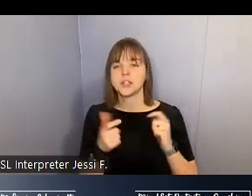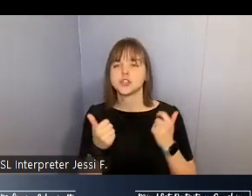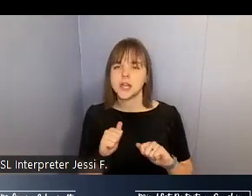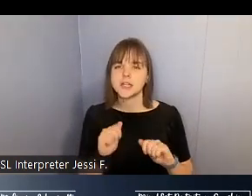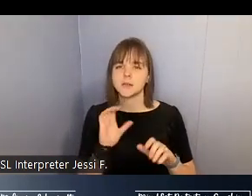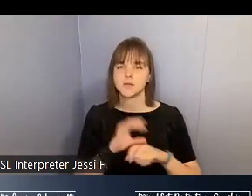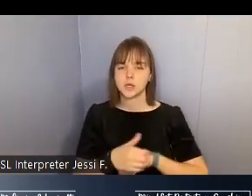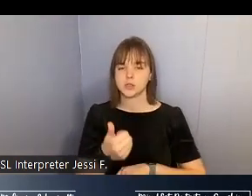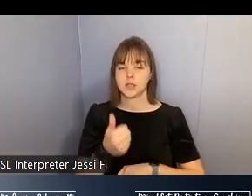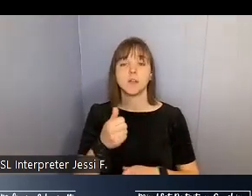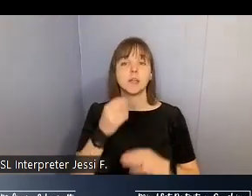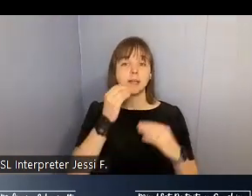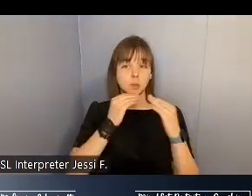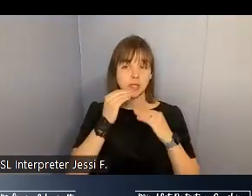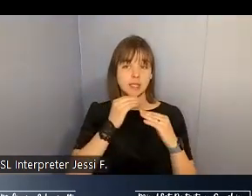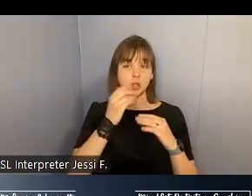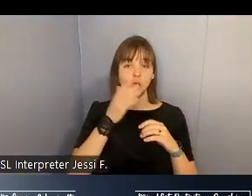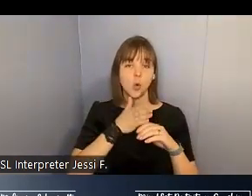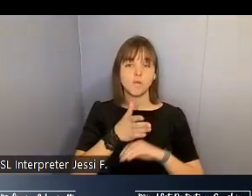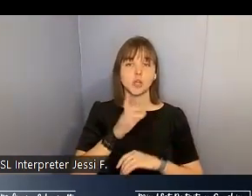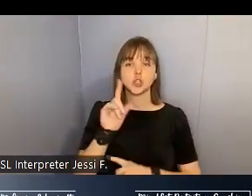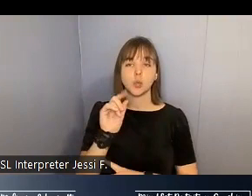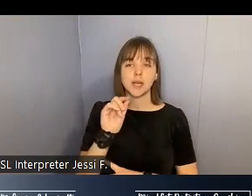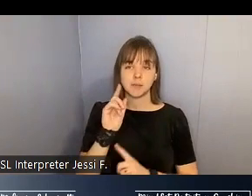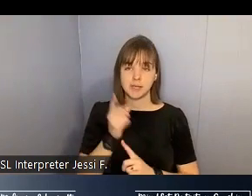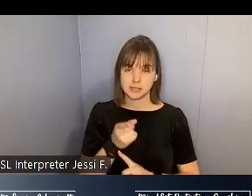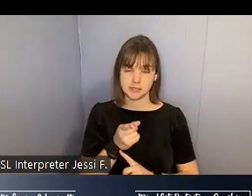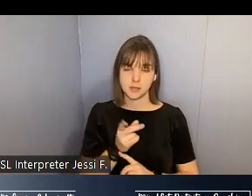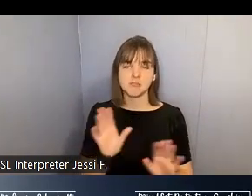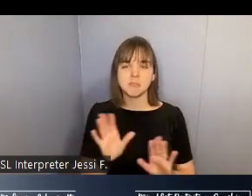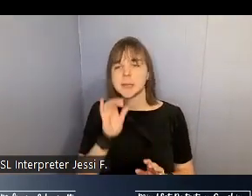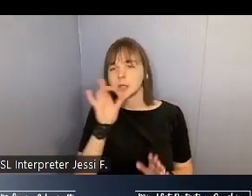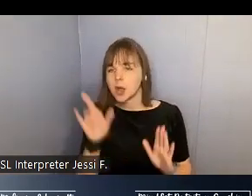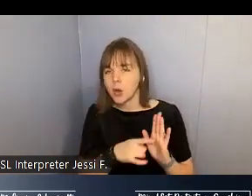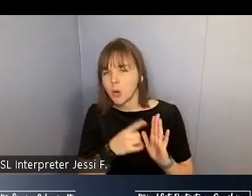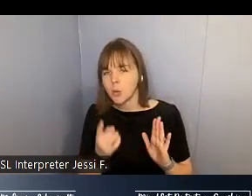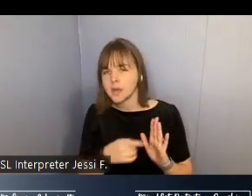It's not going to always happen. But when you have the opportunity, you can work up to that. And I would think one of the biggest points